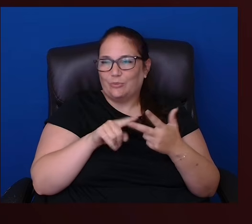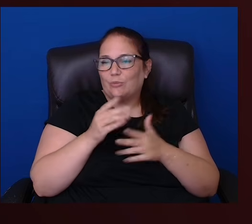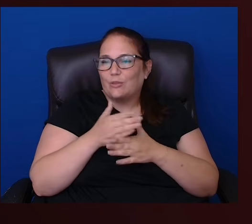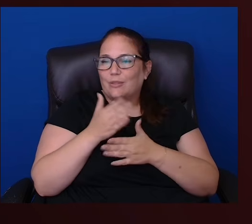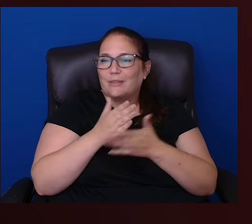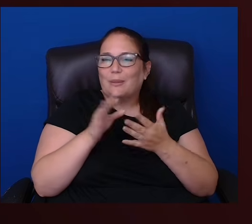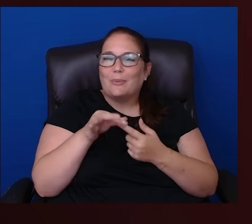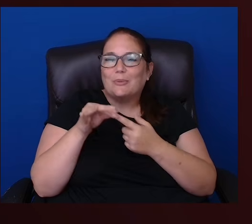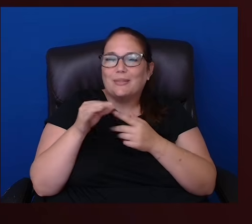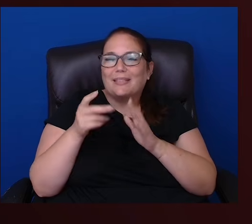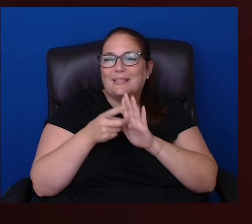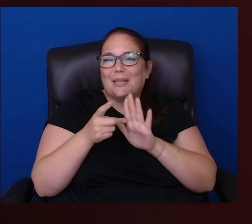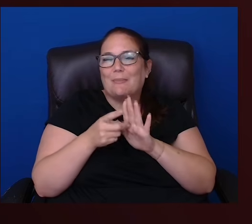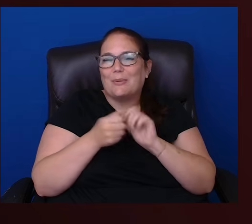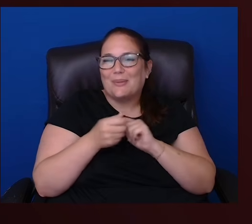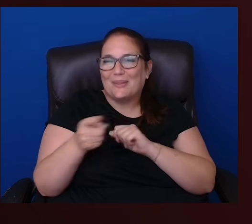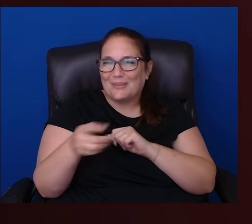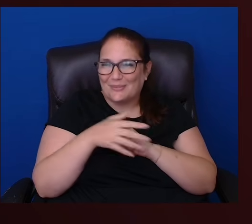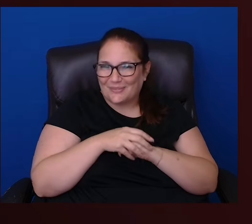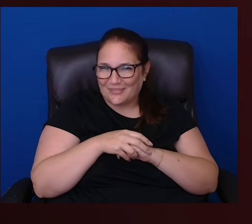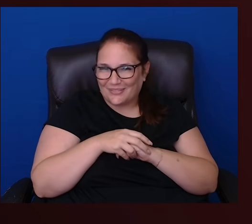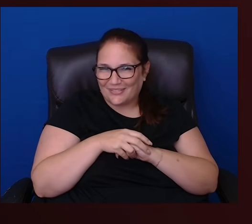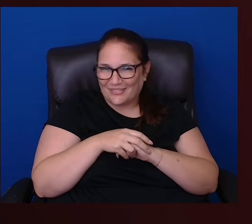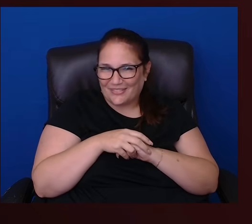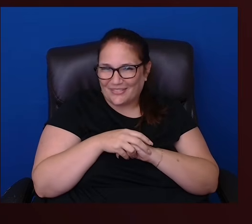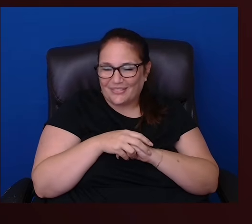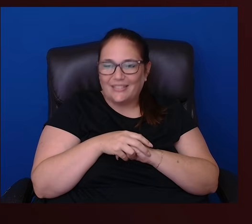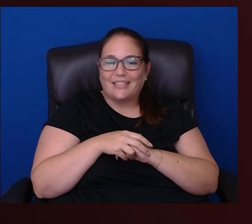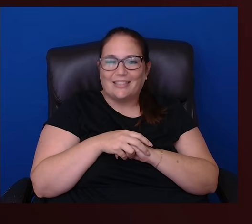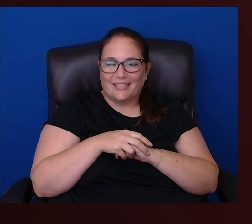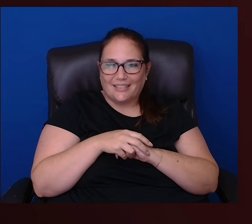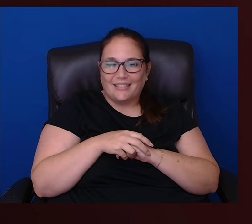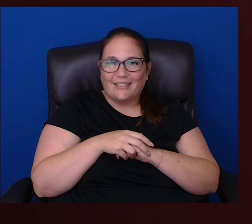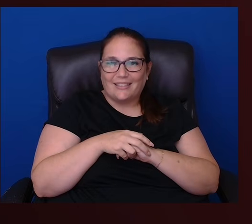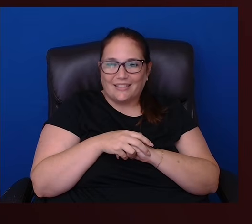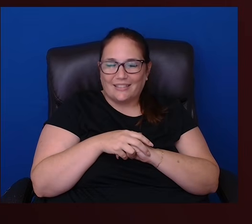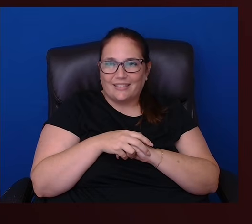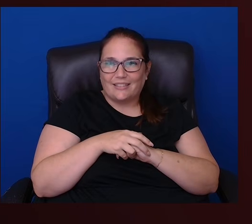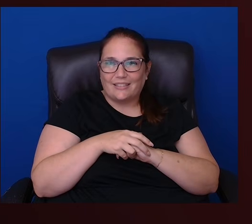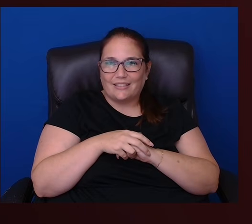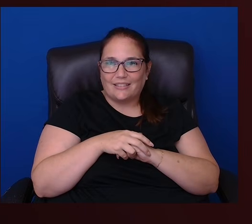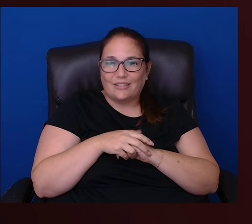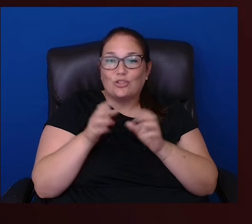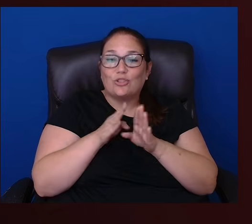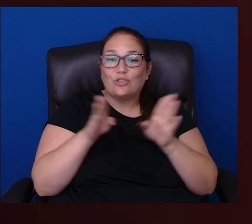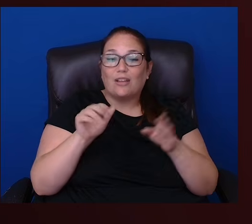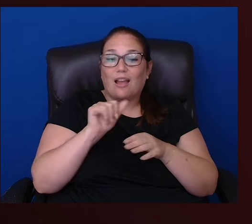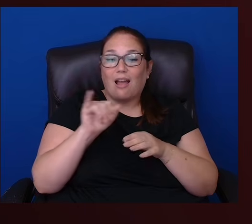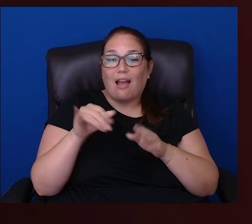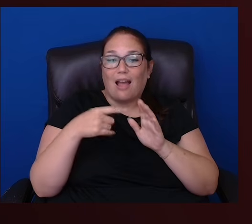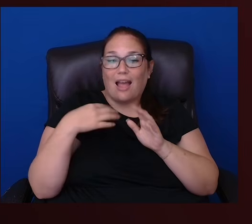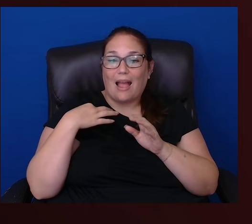with you . Generative AI applications are being built on